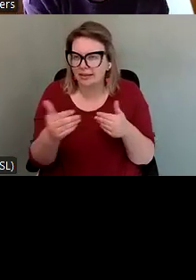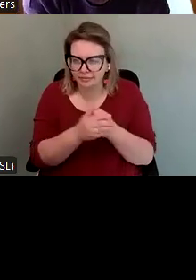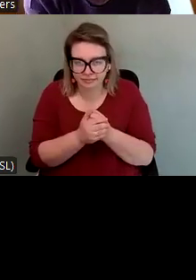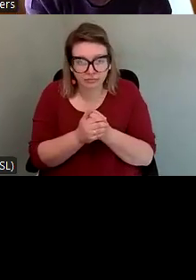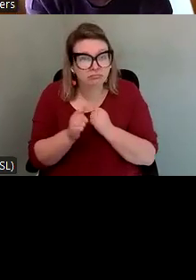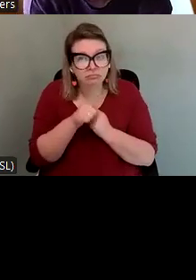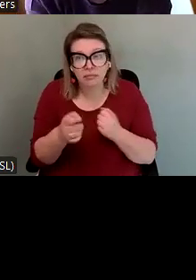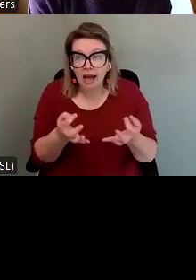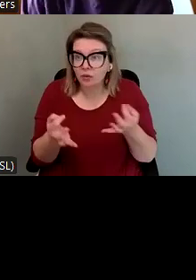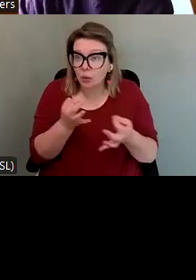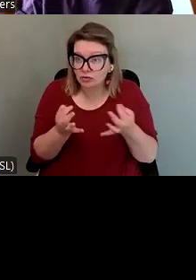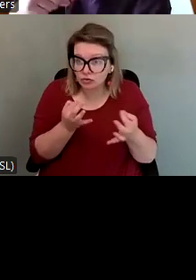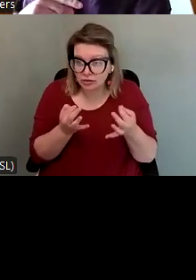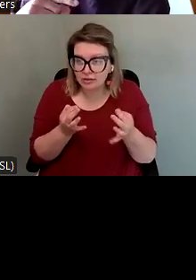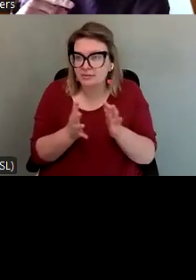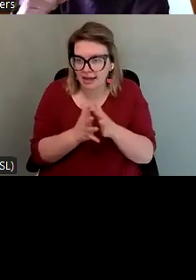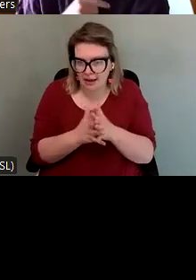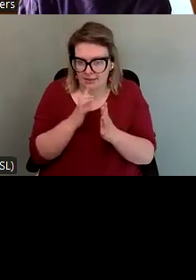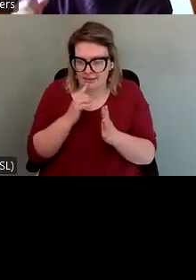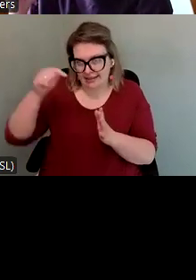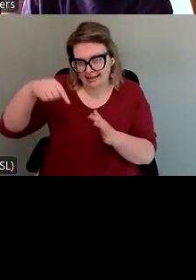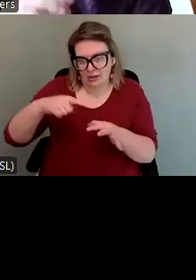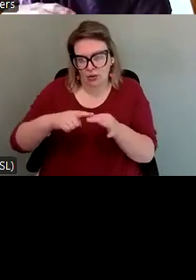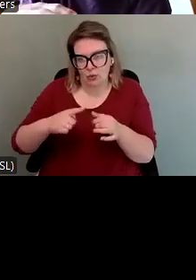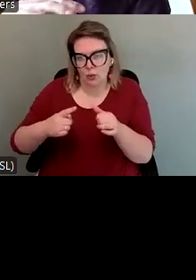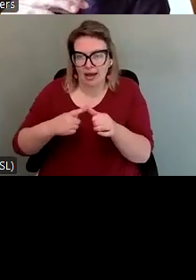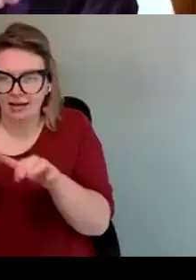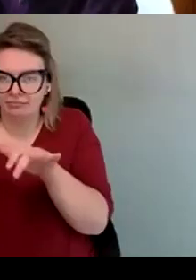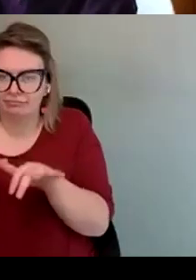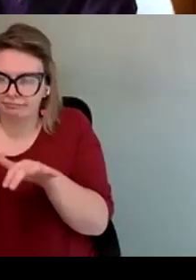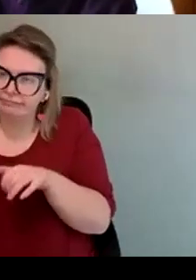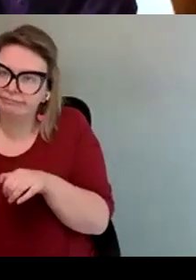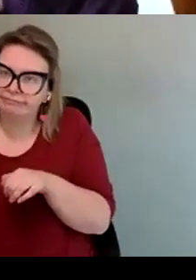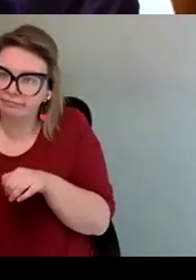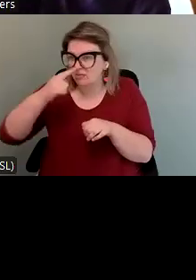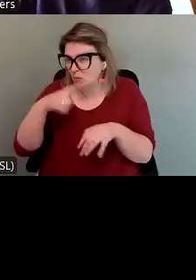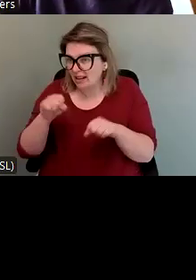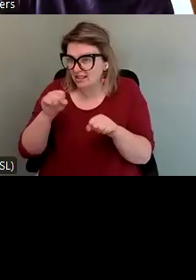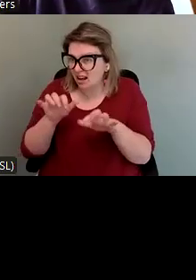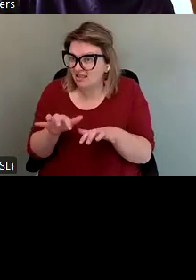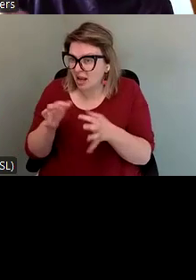as we go through, use the Q&A function. You can start doing that now, and then when we get to the end,